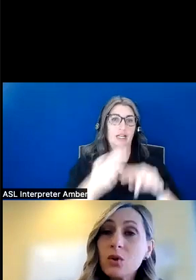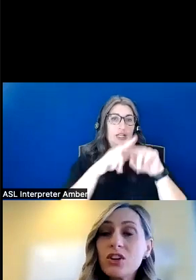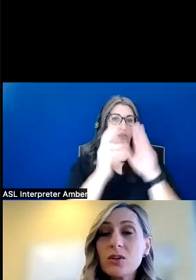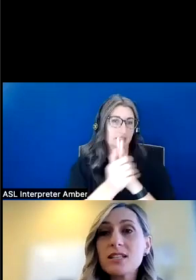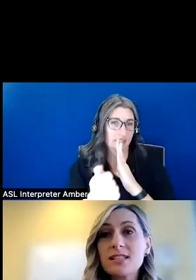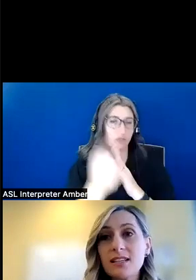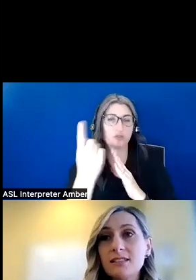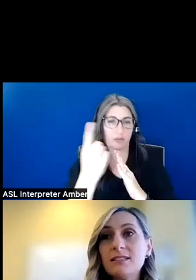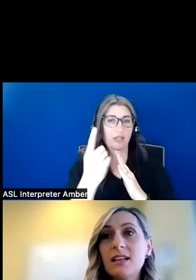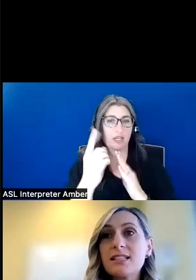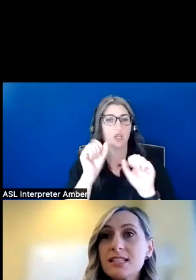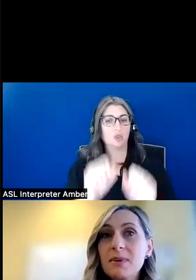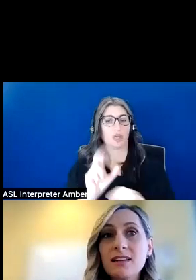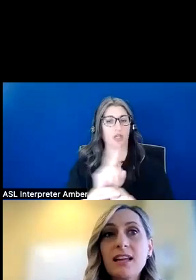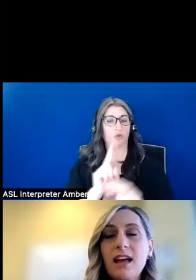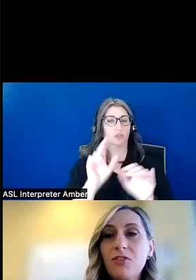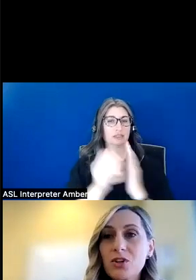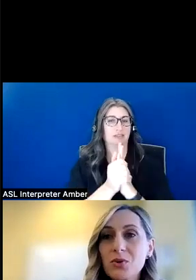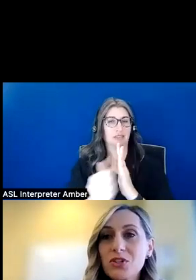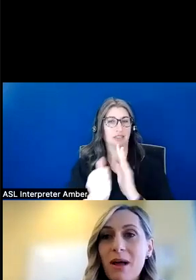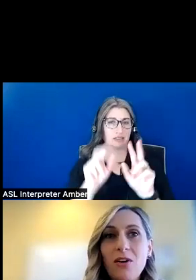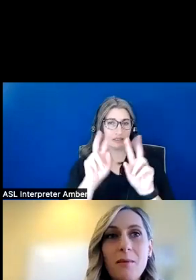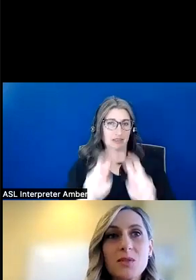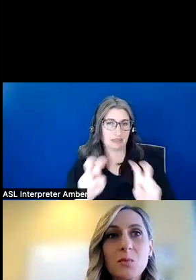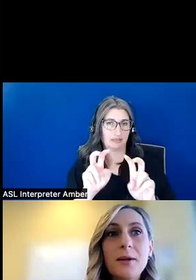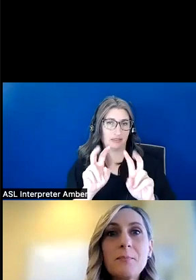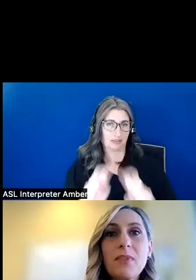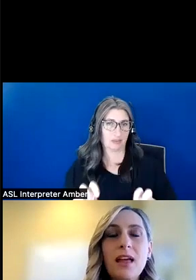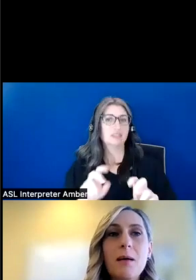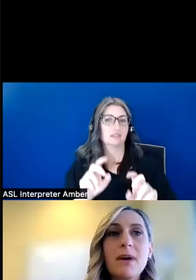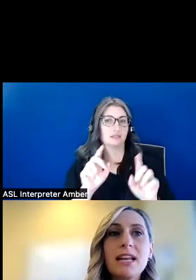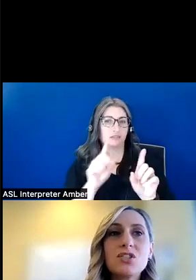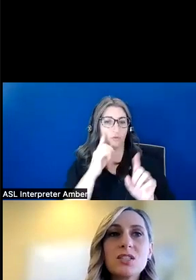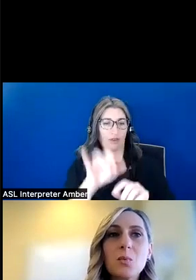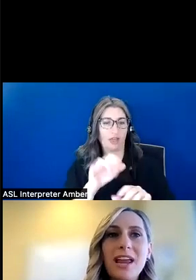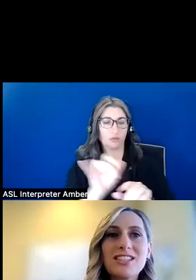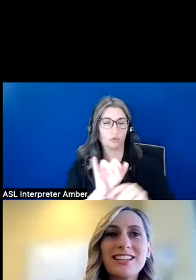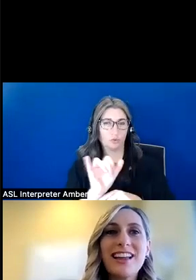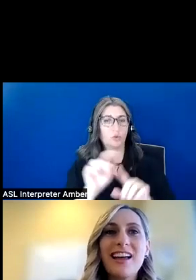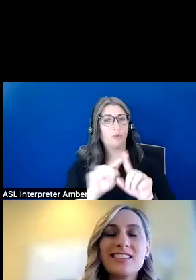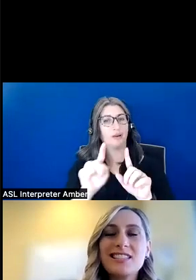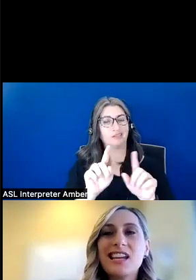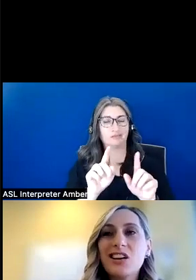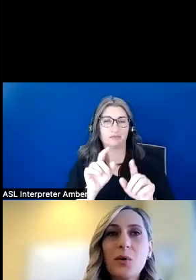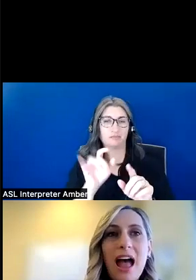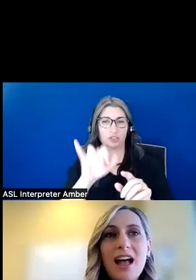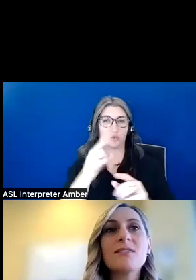You could use a skill assessment for short-term outcome as well, but it's just a way to see,